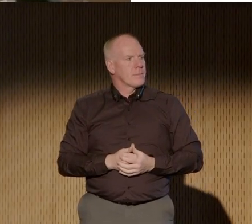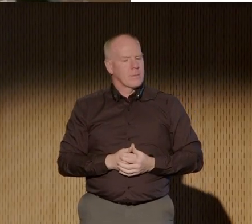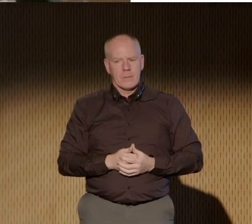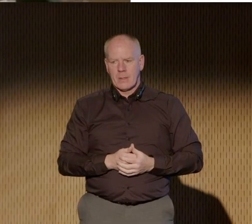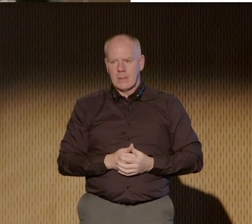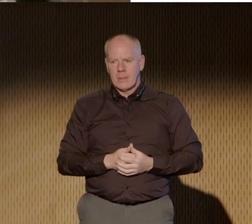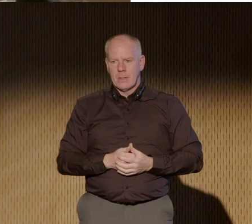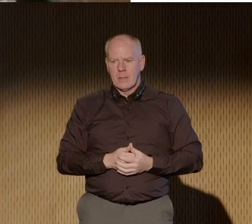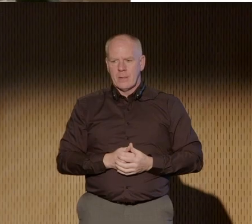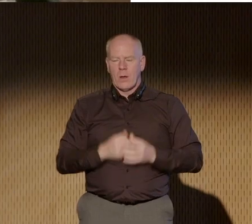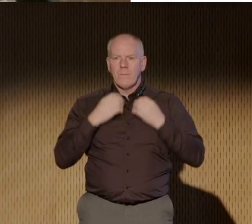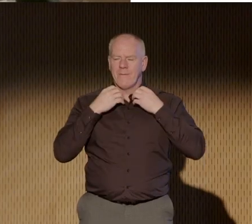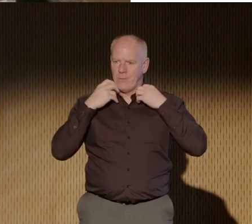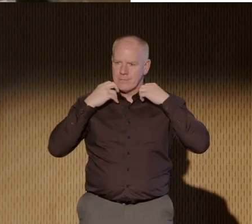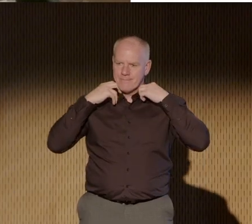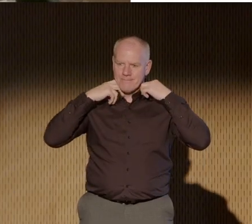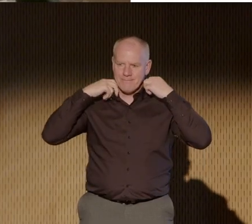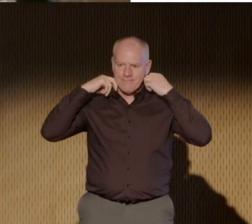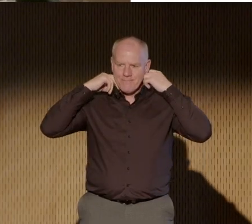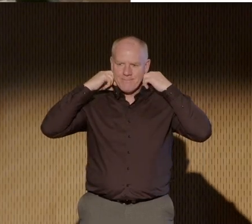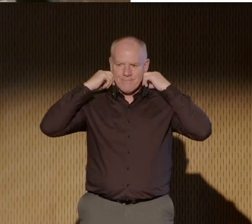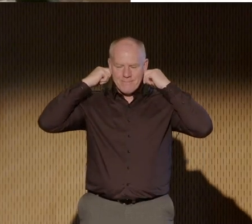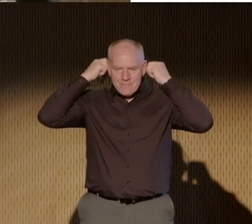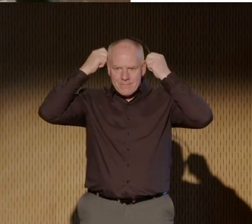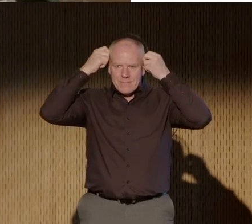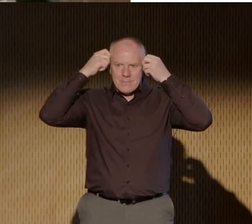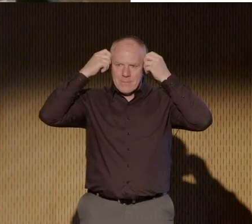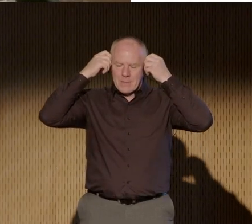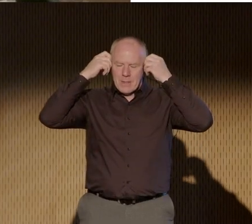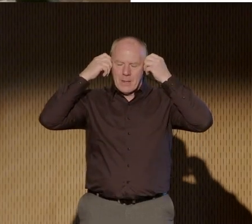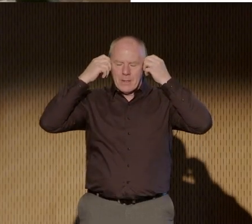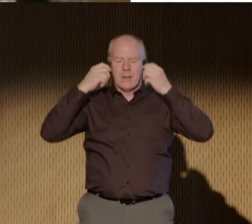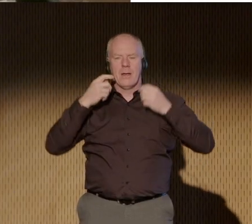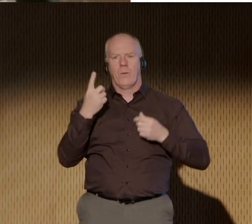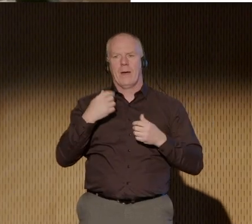last year—and one of the things that they were doing that was really interesting was they were